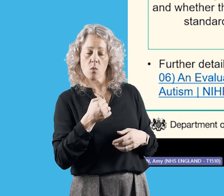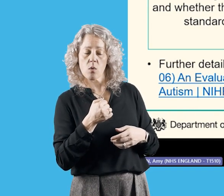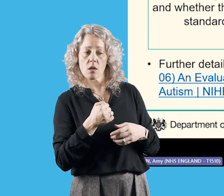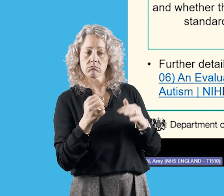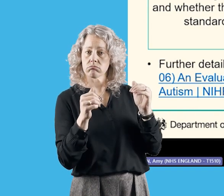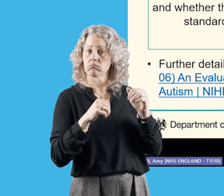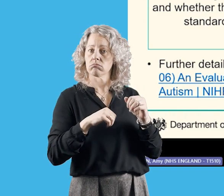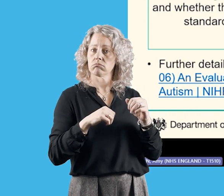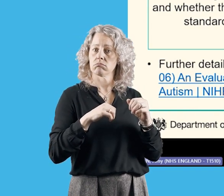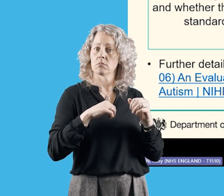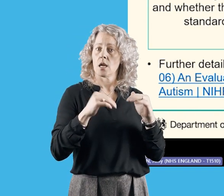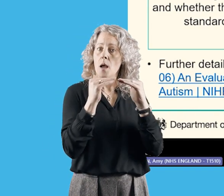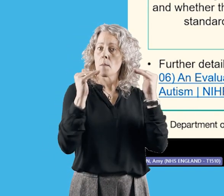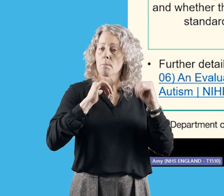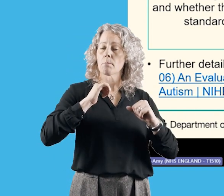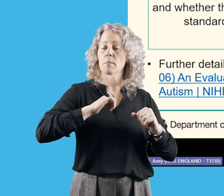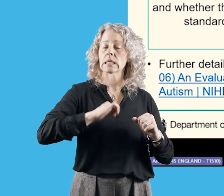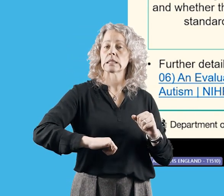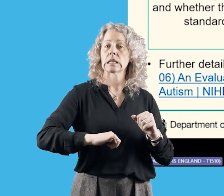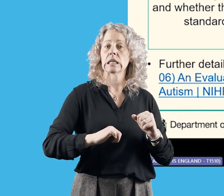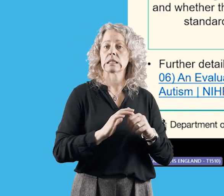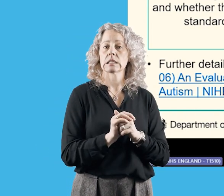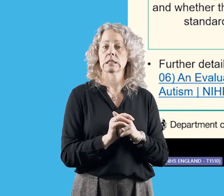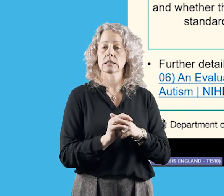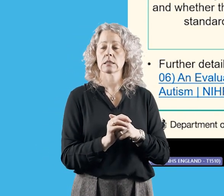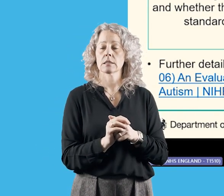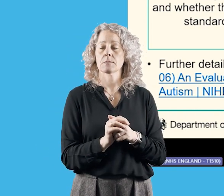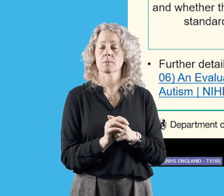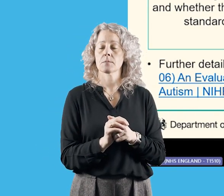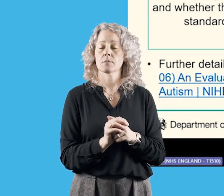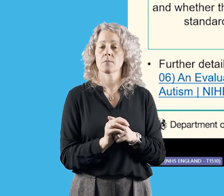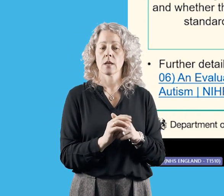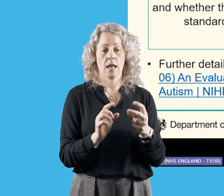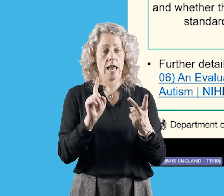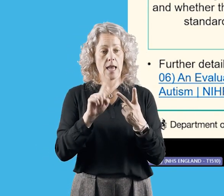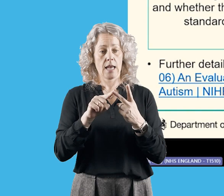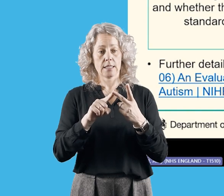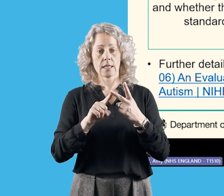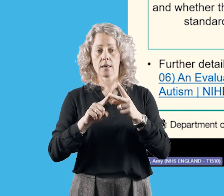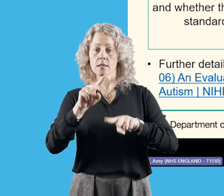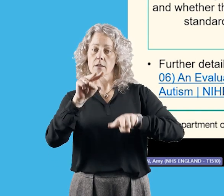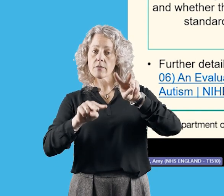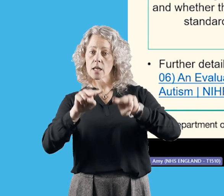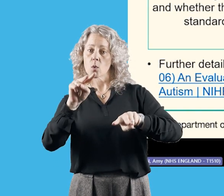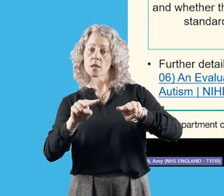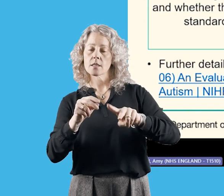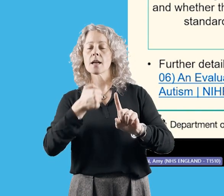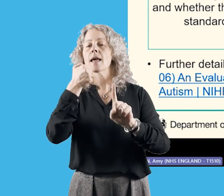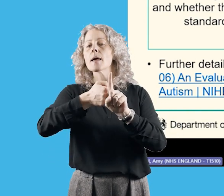code of practise. The 2nd element is an impact evaluation, which will help us understand what effect the training is